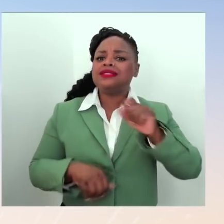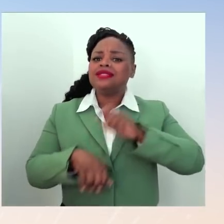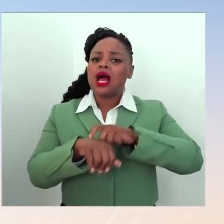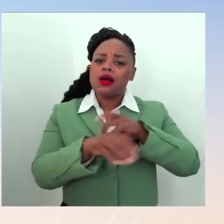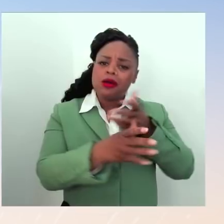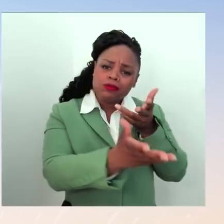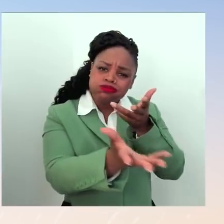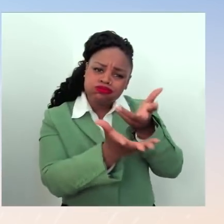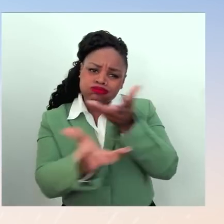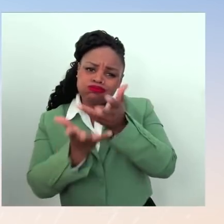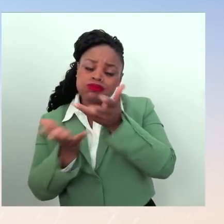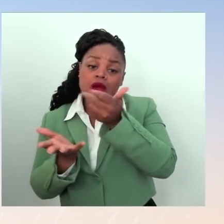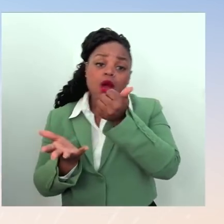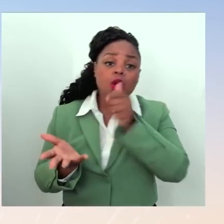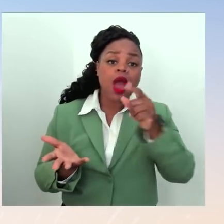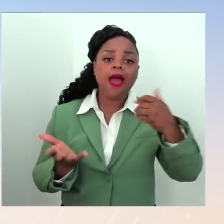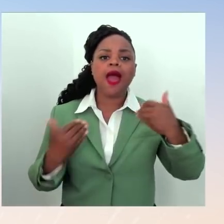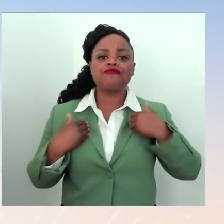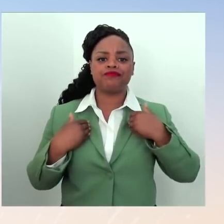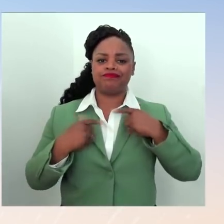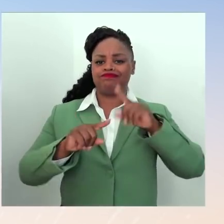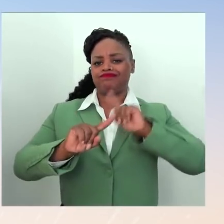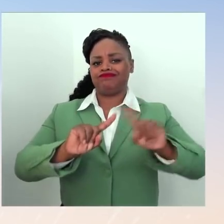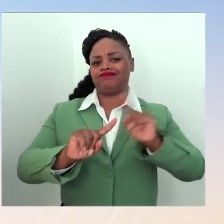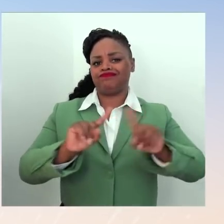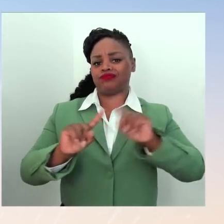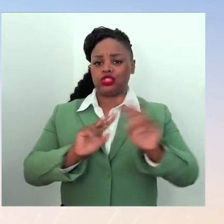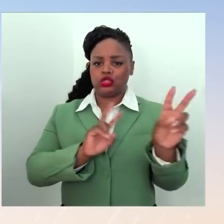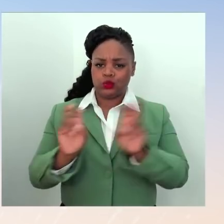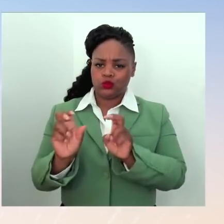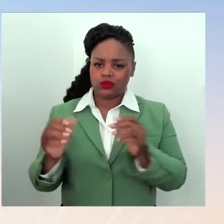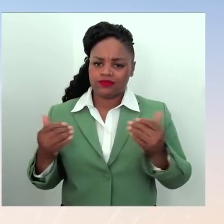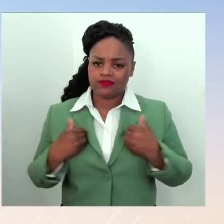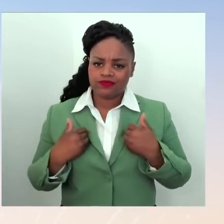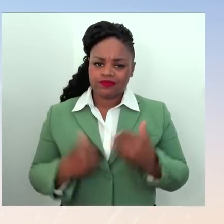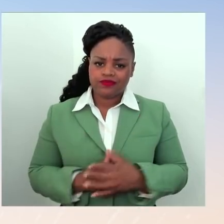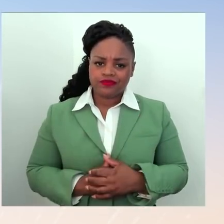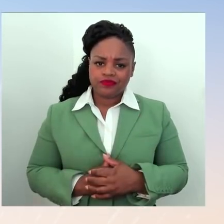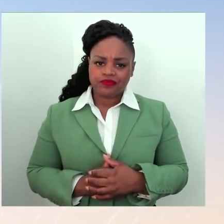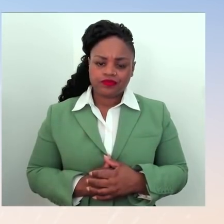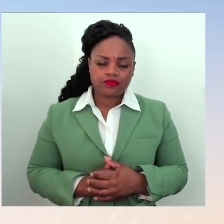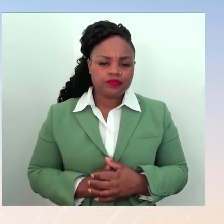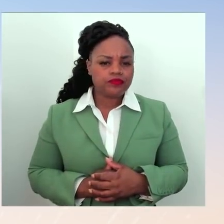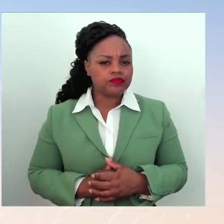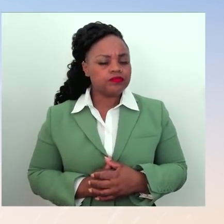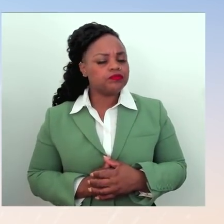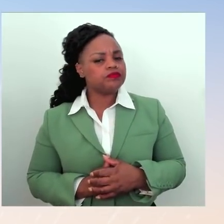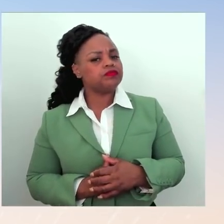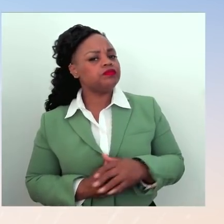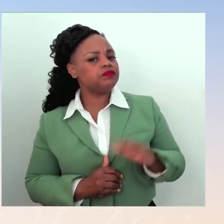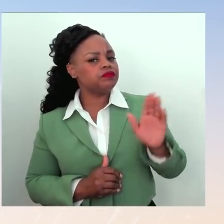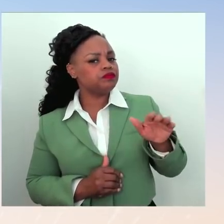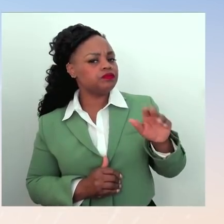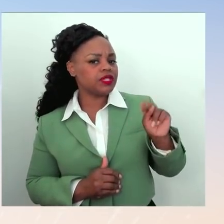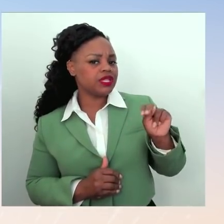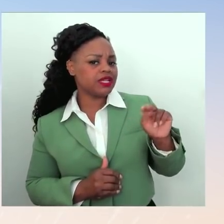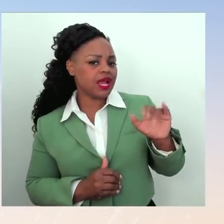The Press: Secondly, House Speaker Nancy Pelosi has suggested that Russian oil imports should be banned. We're already seeing that Russia is struggling